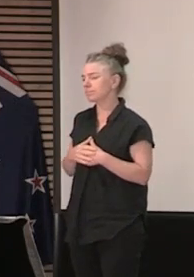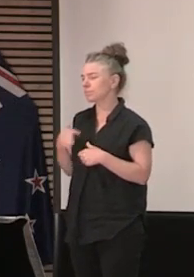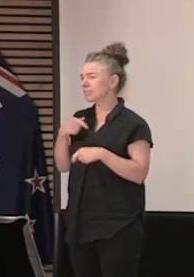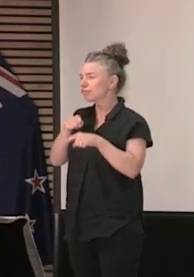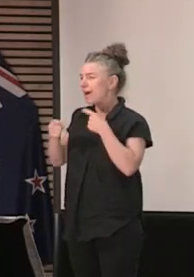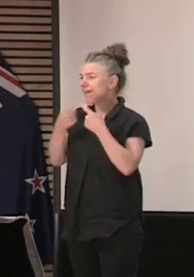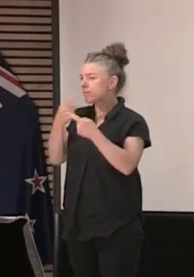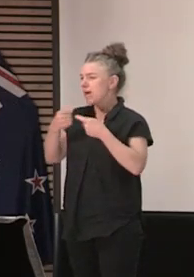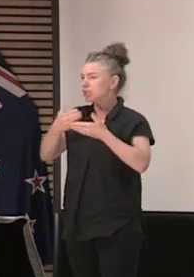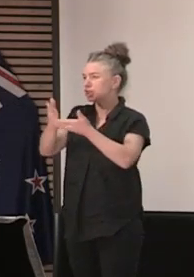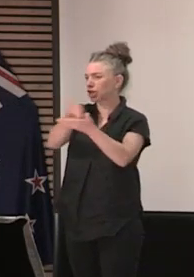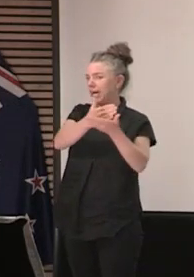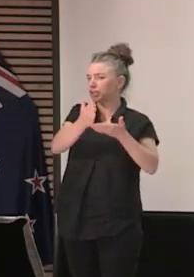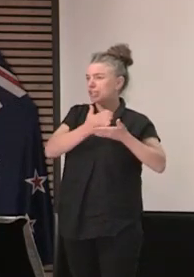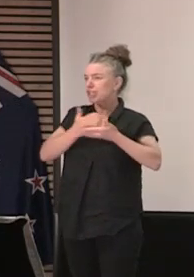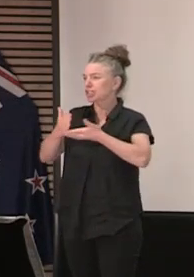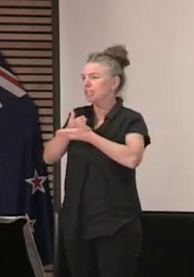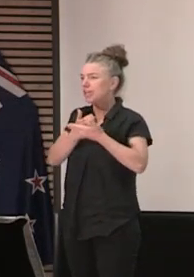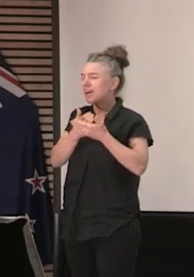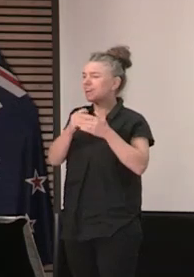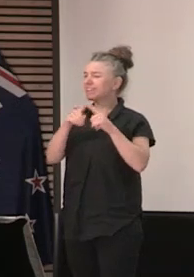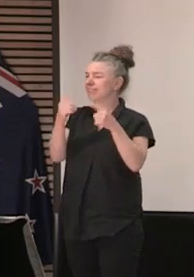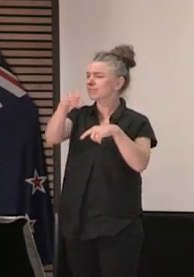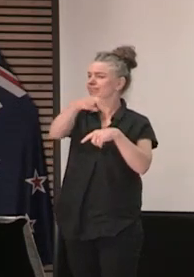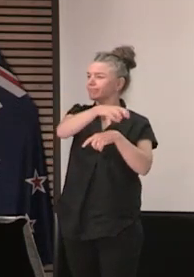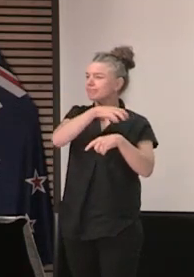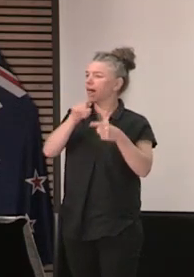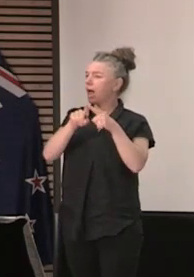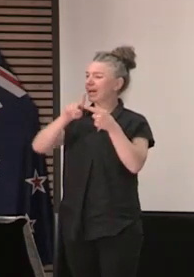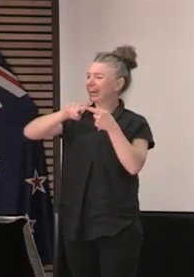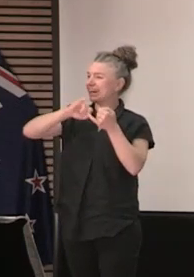that we're able to get on top. . of those clusters to contain. them, to get good information.